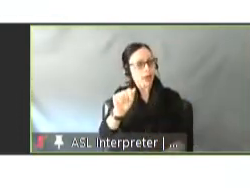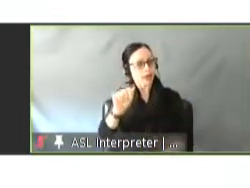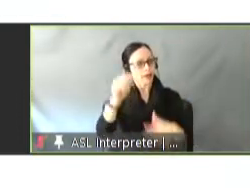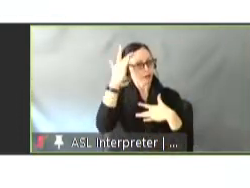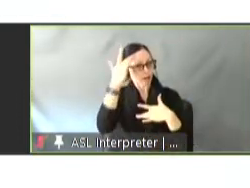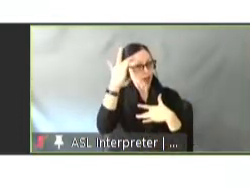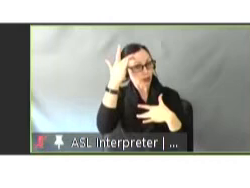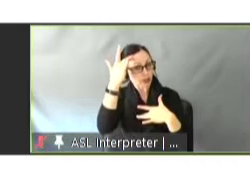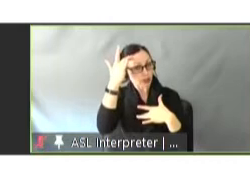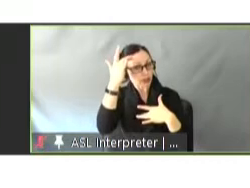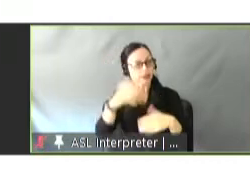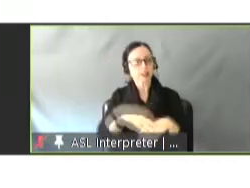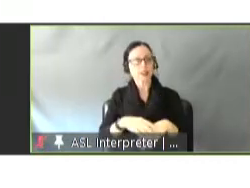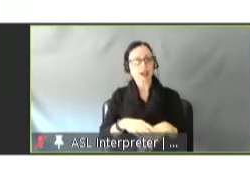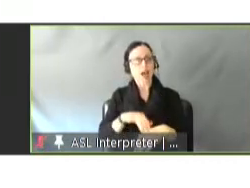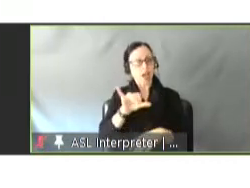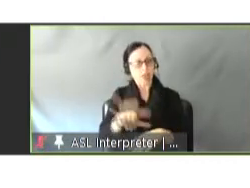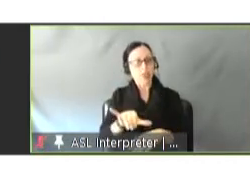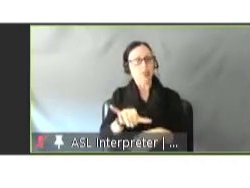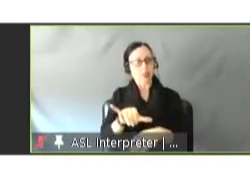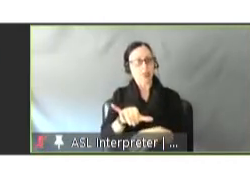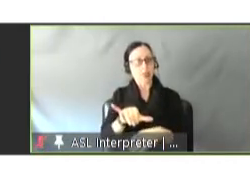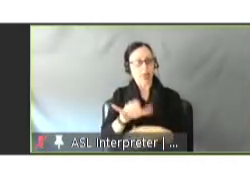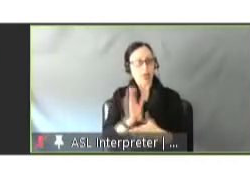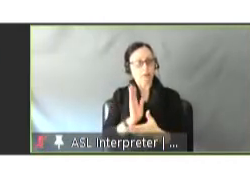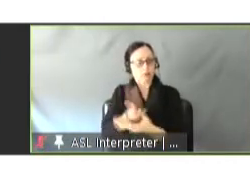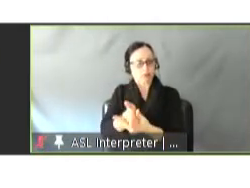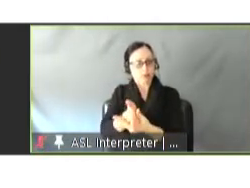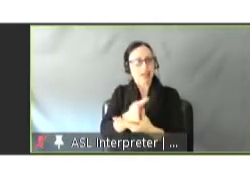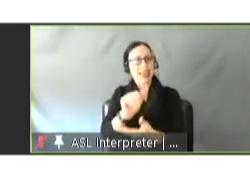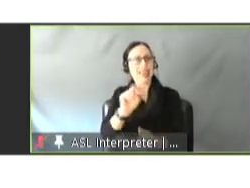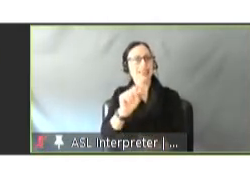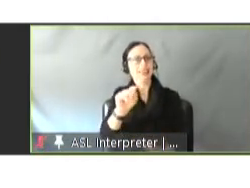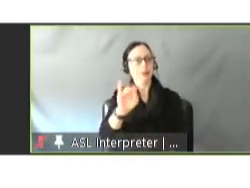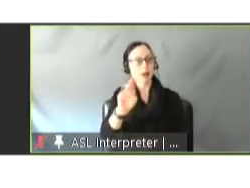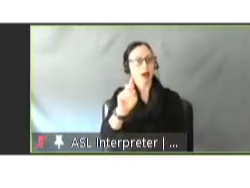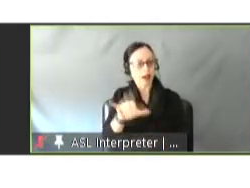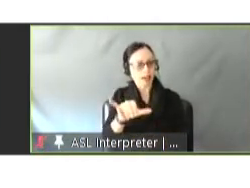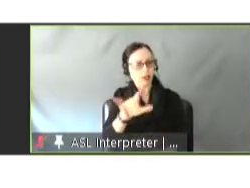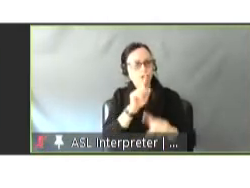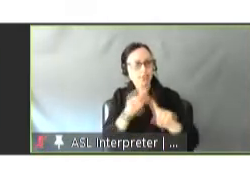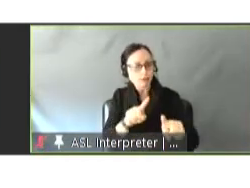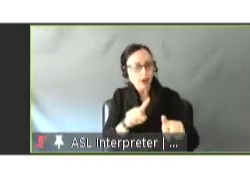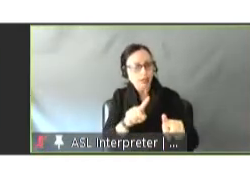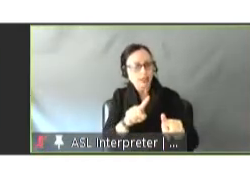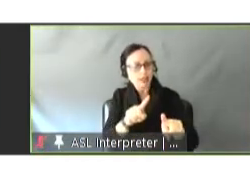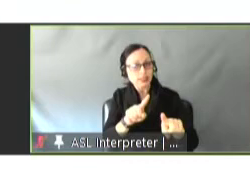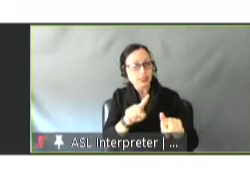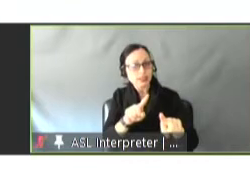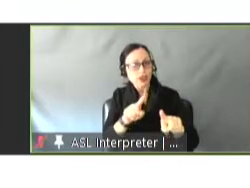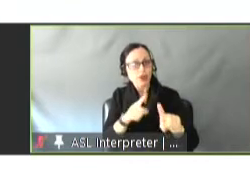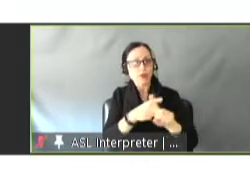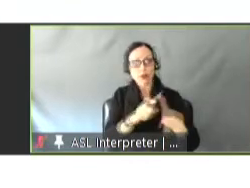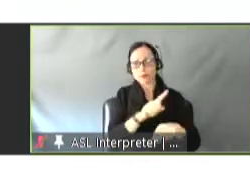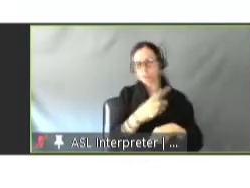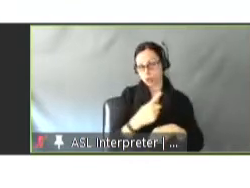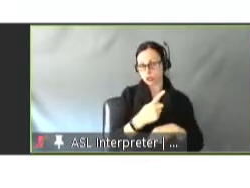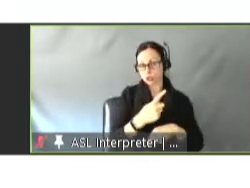particularly invaded antibody responses from the original two vaccine doses by about up to six or sevenfold.